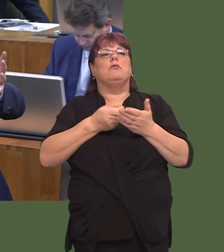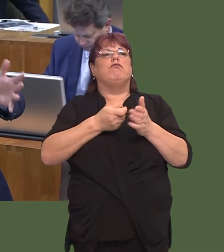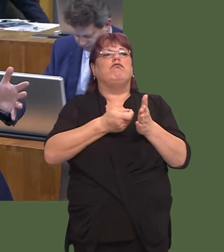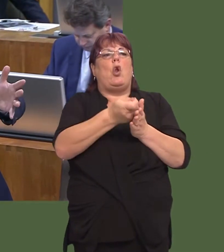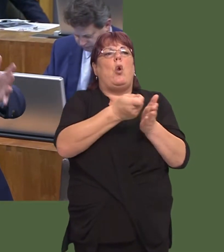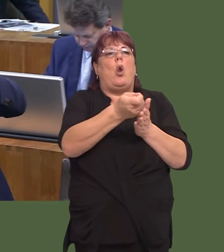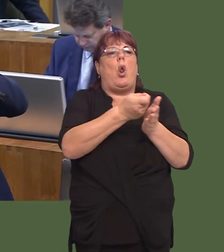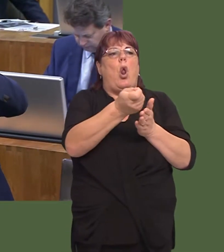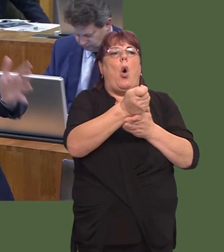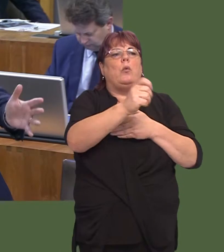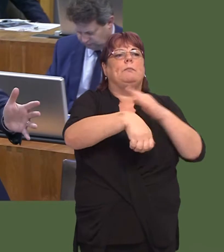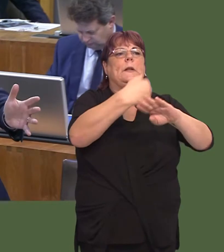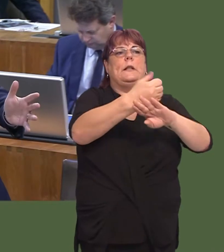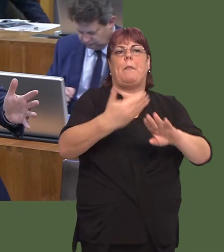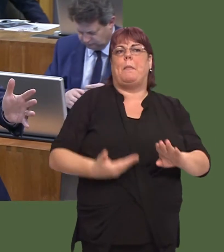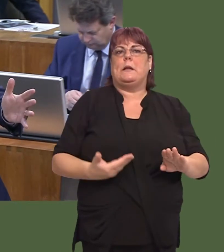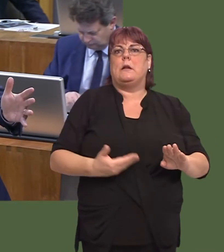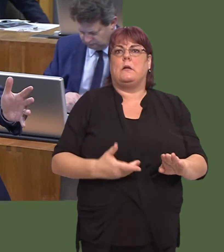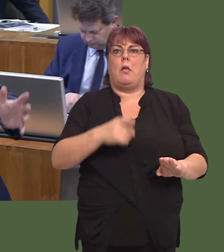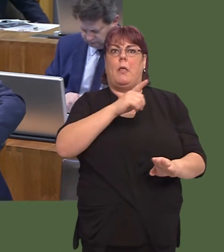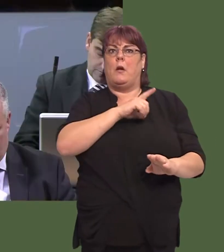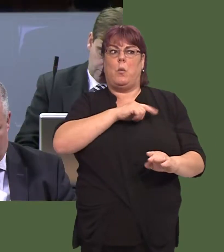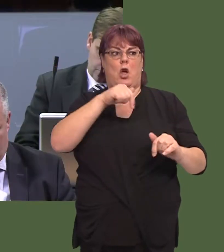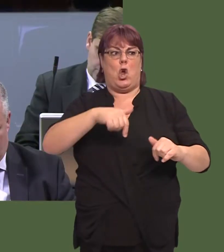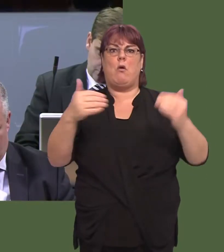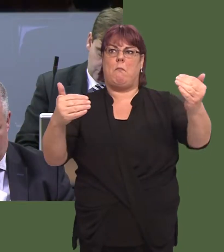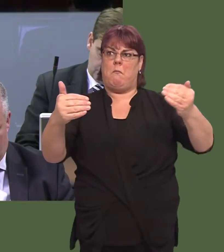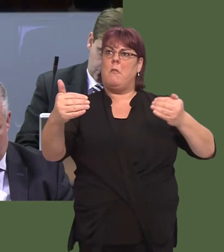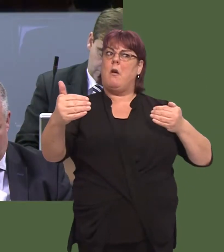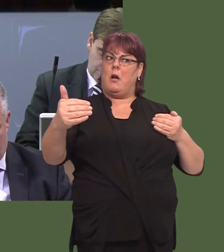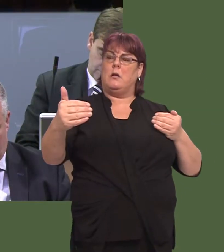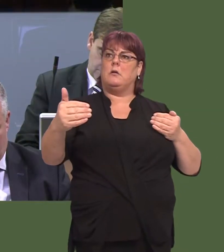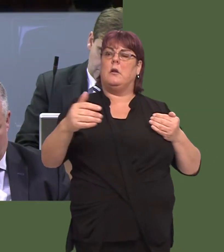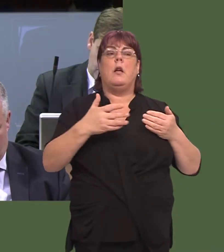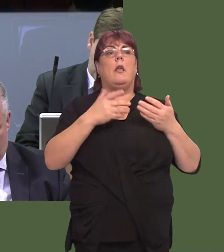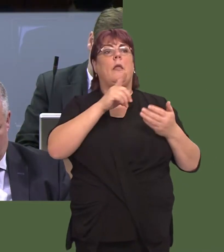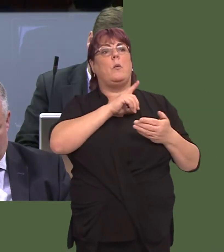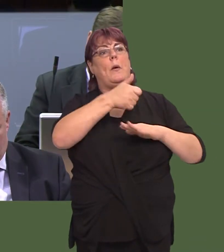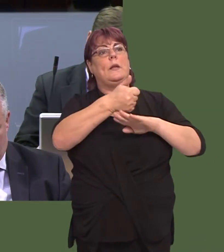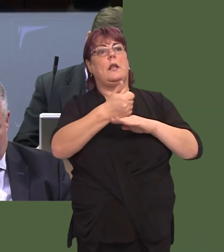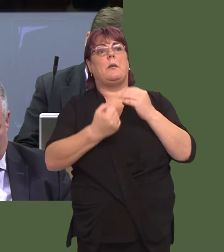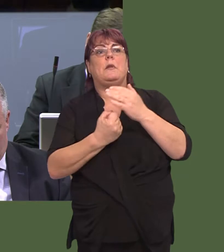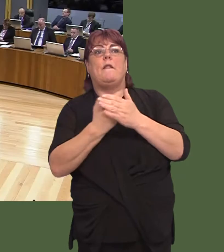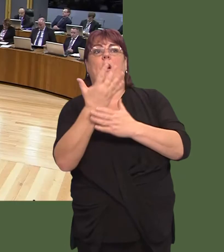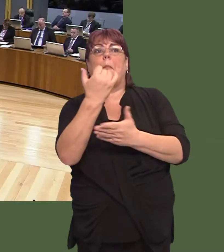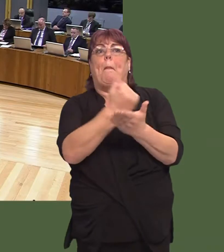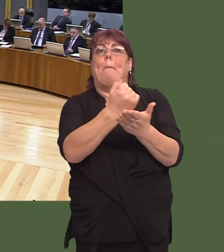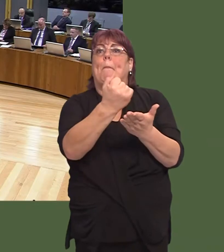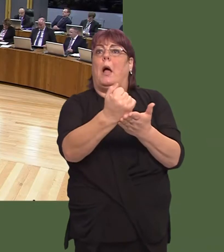enterprises, which is why we fell behind for many, many years, which is one of the reasons why the development bank will be there.